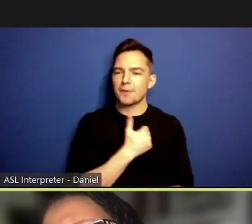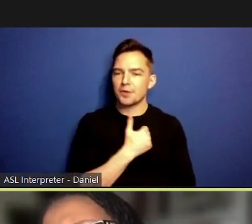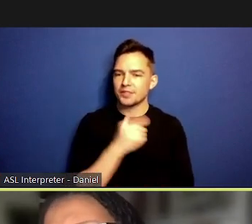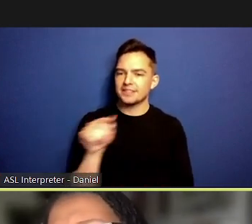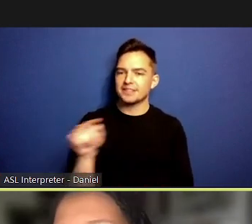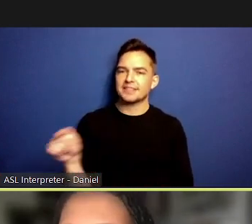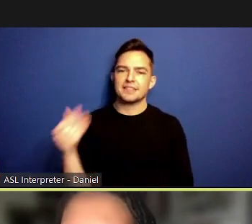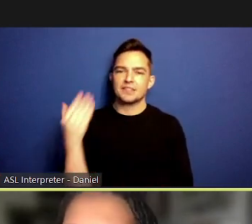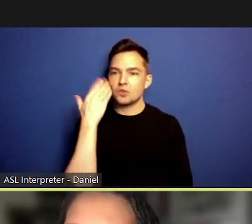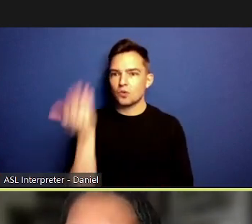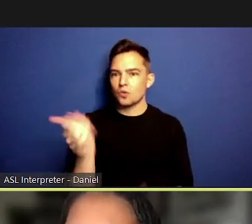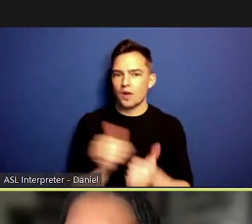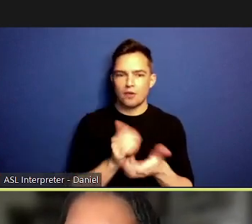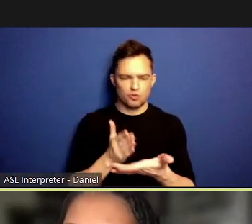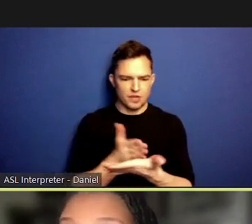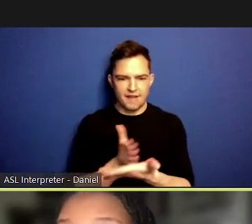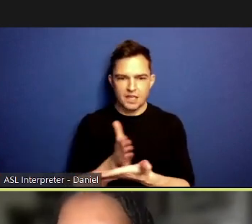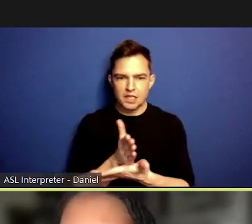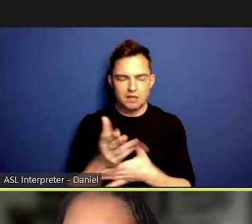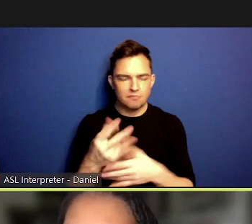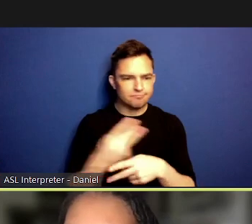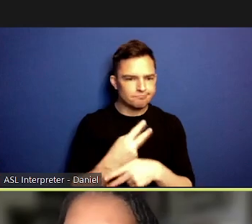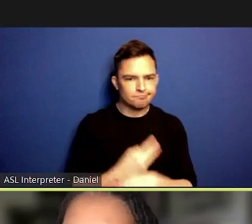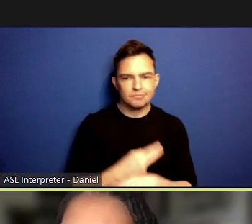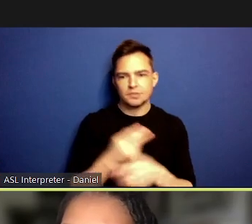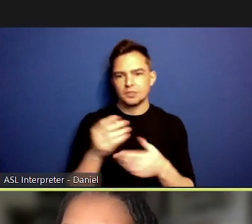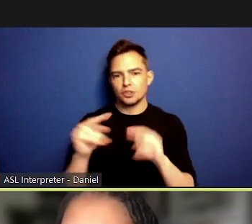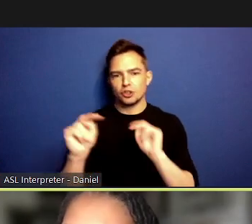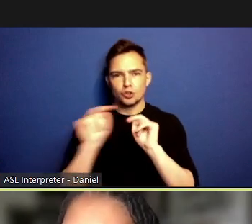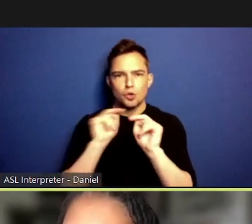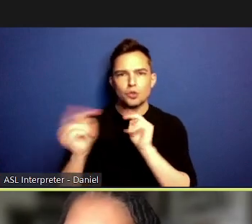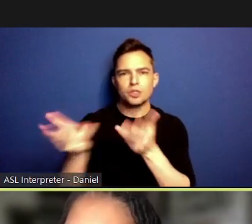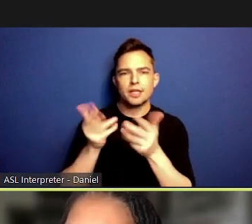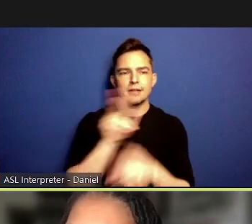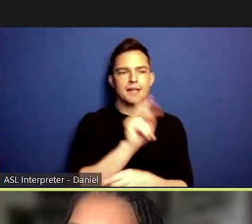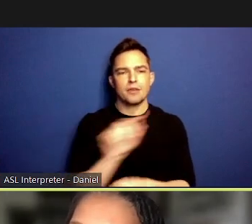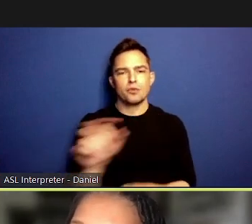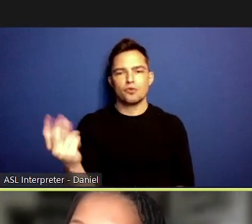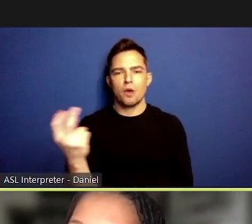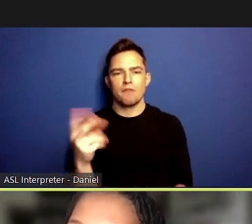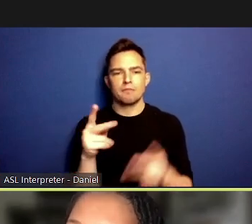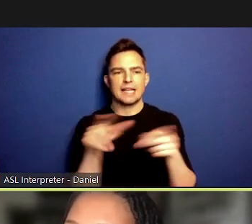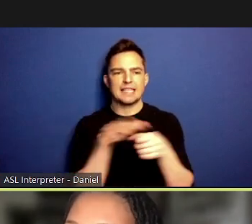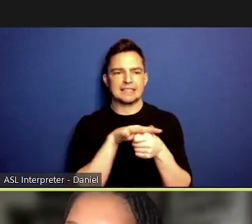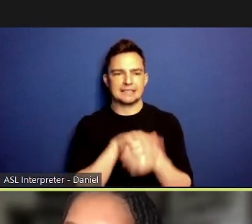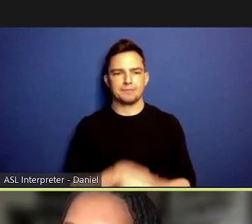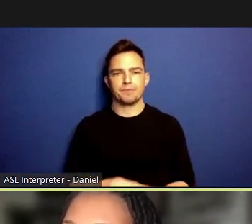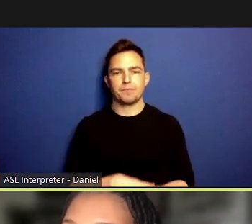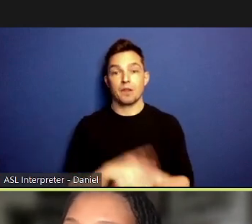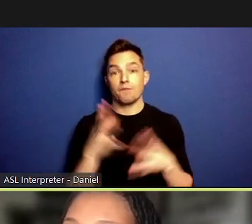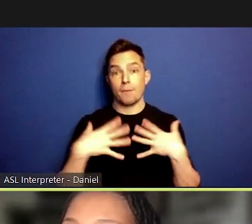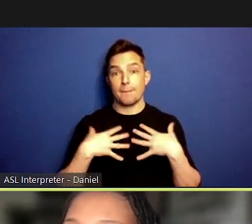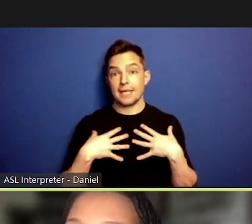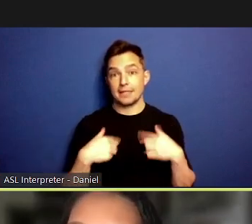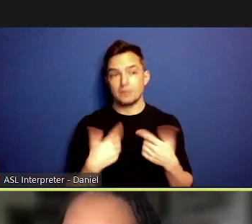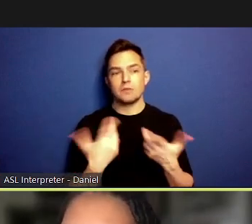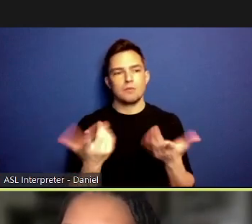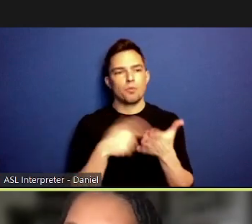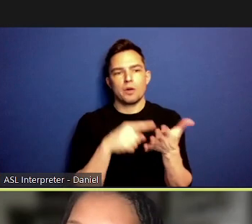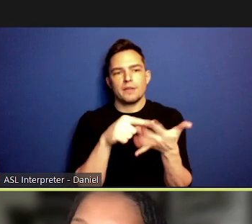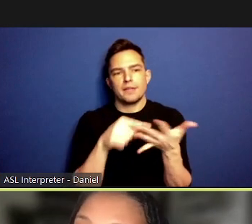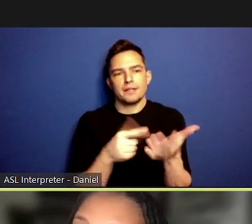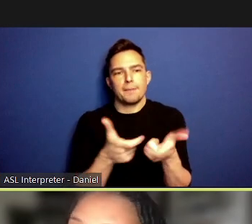how to navigate or negotiate the K-12 spaces. So for me, what do these big data sets reveal